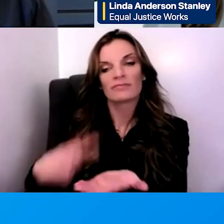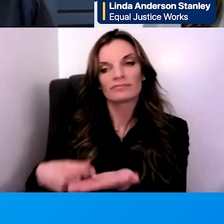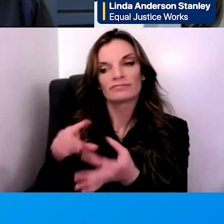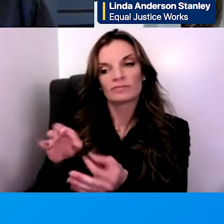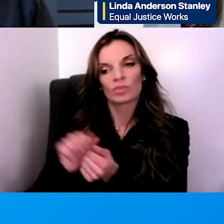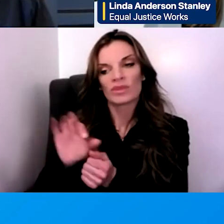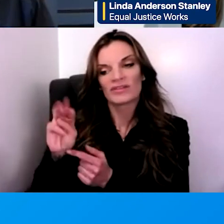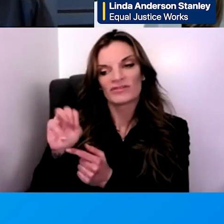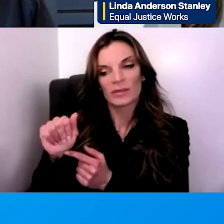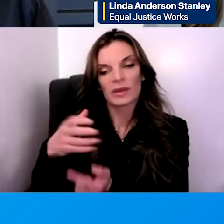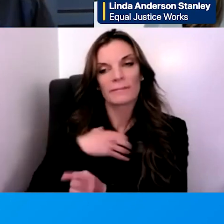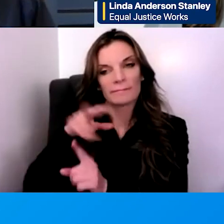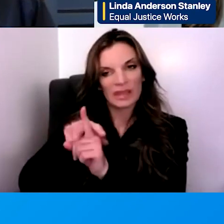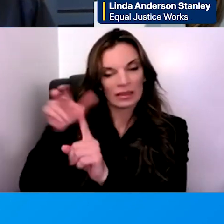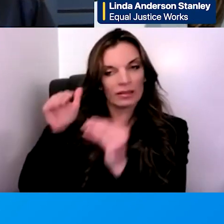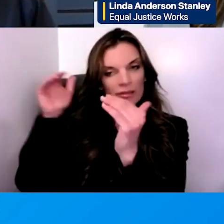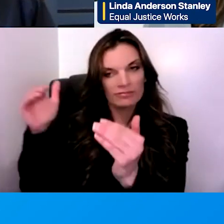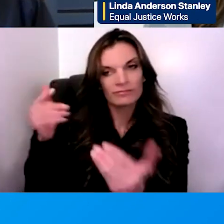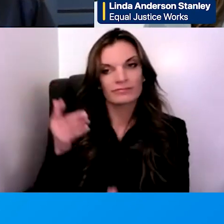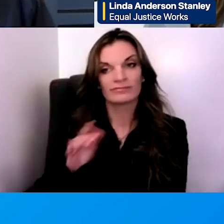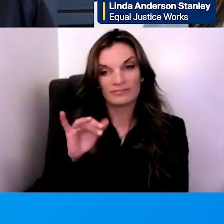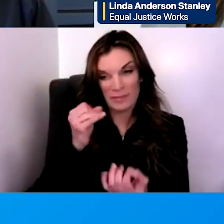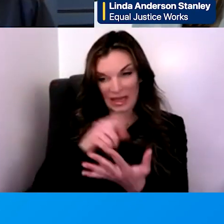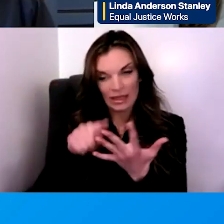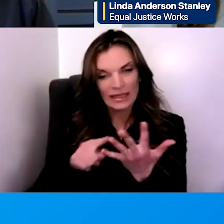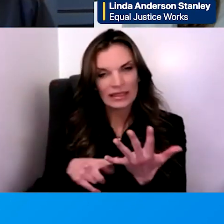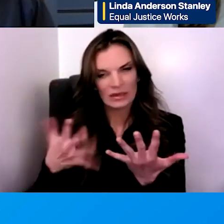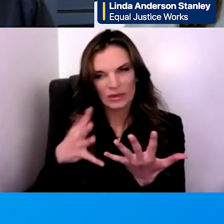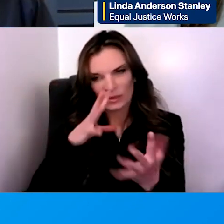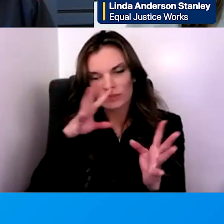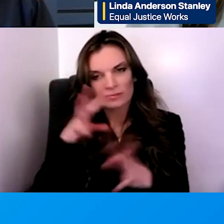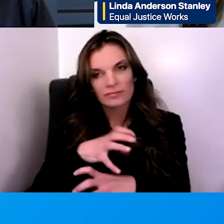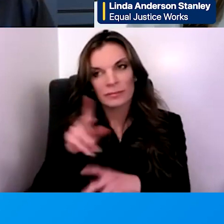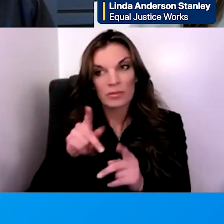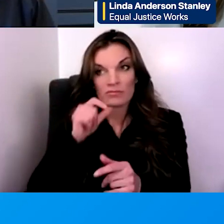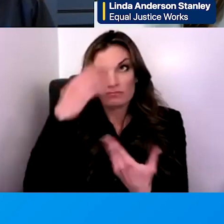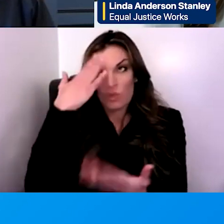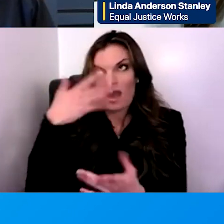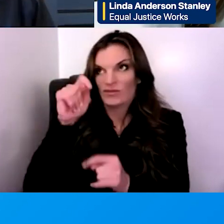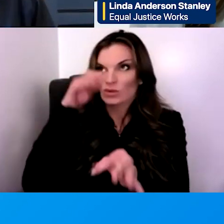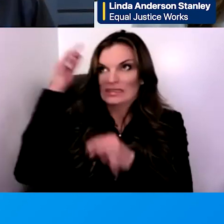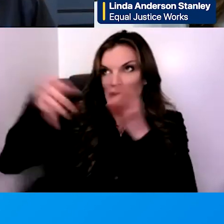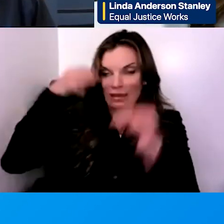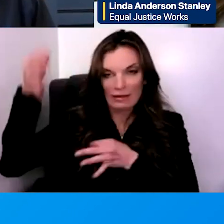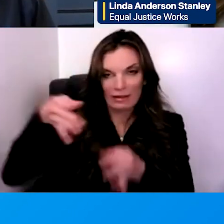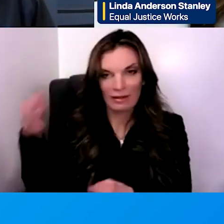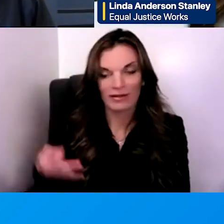behalf in the FEMA appeal including the intricacies that most people don't know they need to explain. JUNE ISAACSON KAILES: